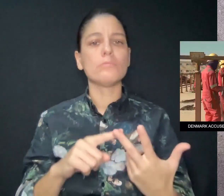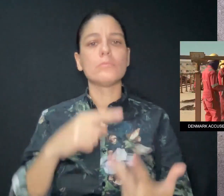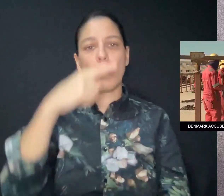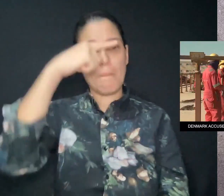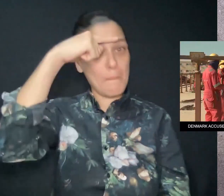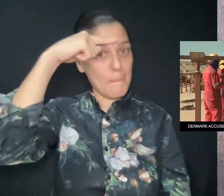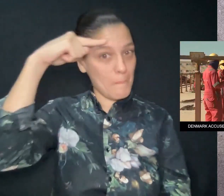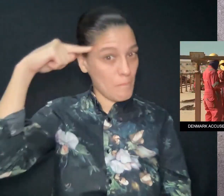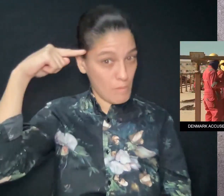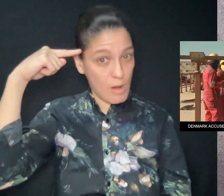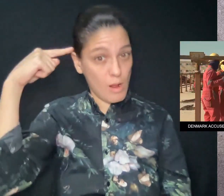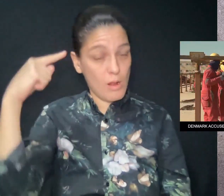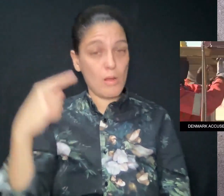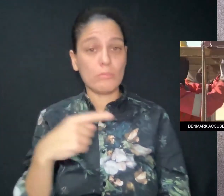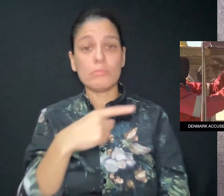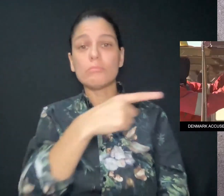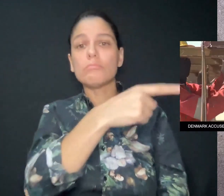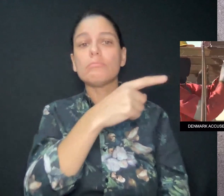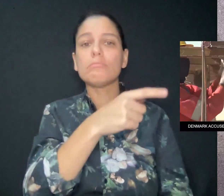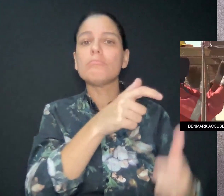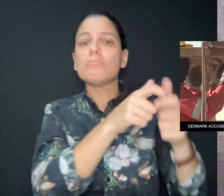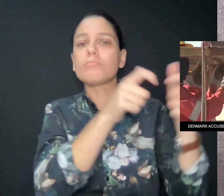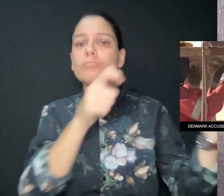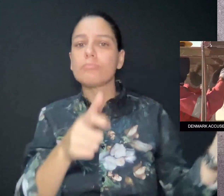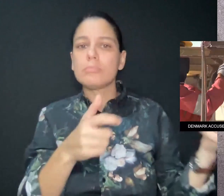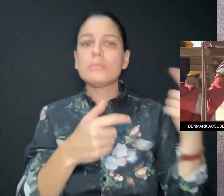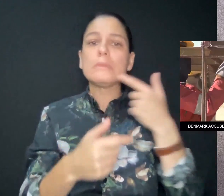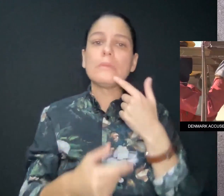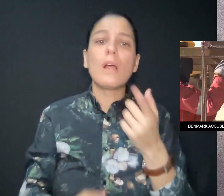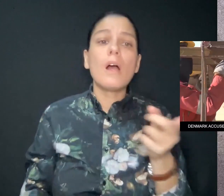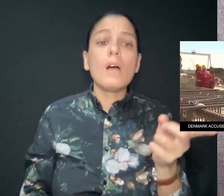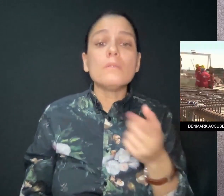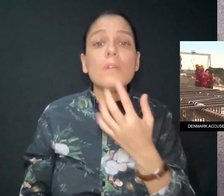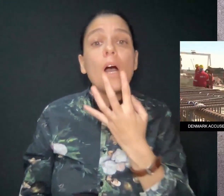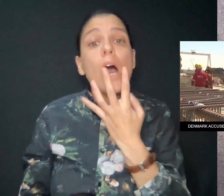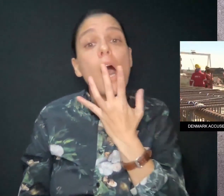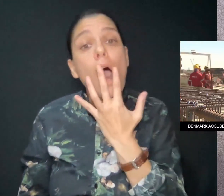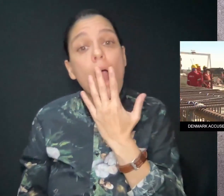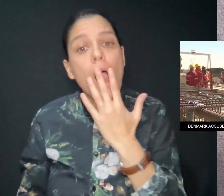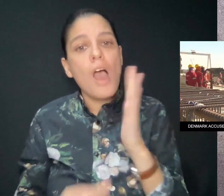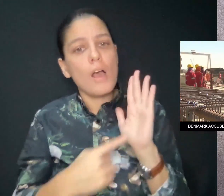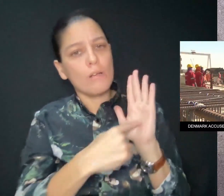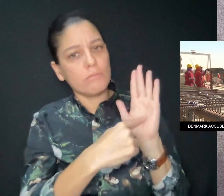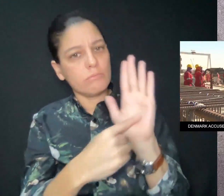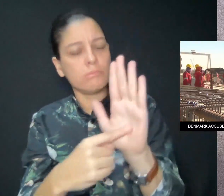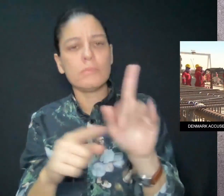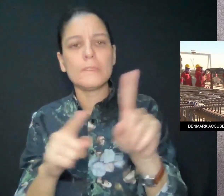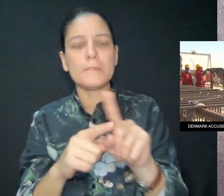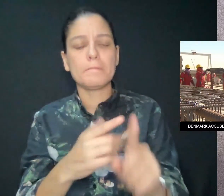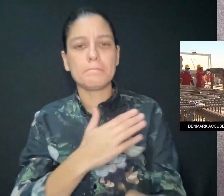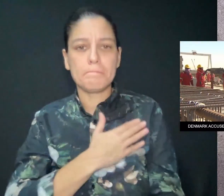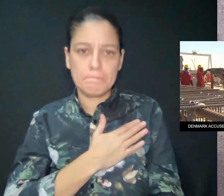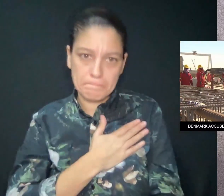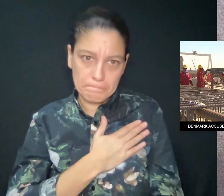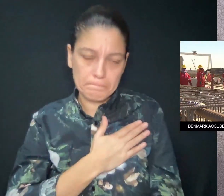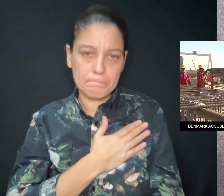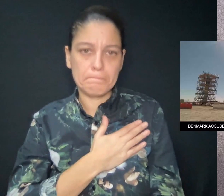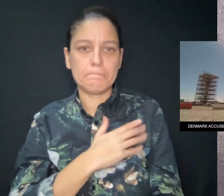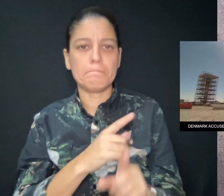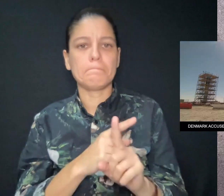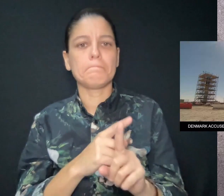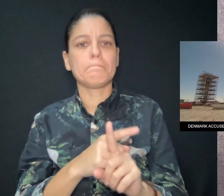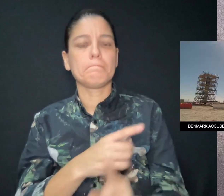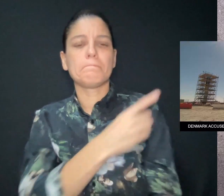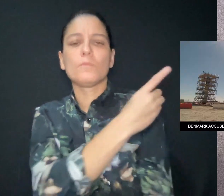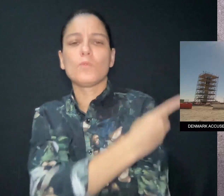red an all white and an all-black shirt the company says the toned down colors represent